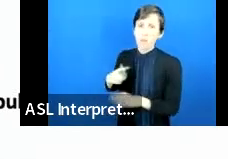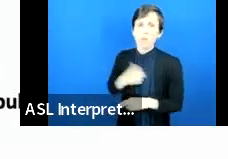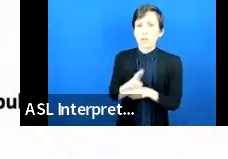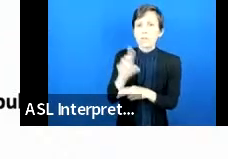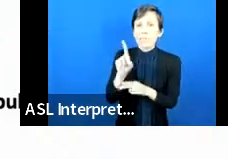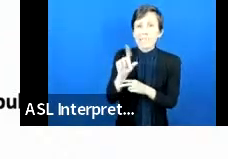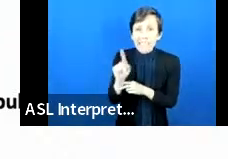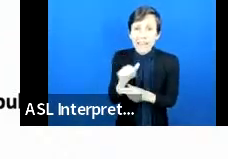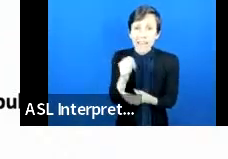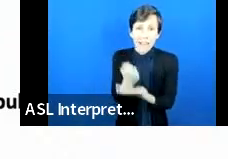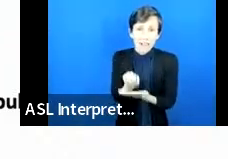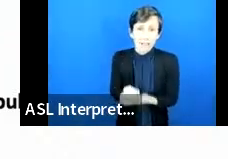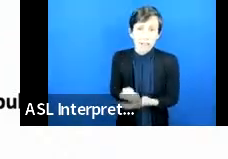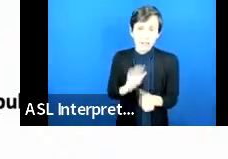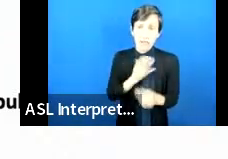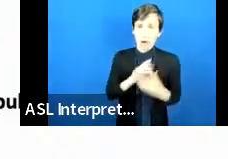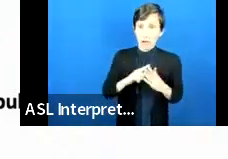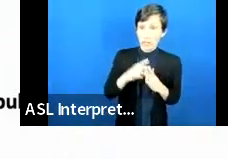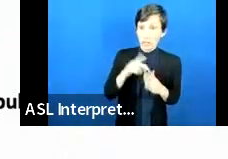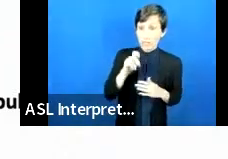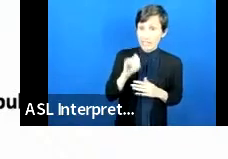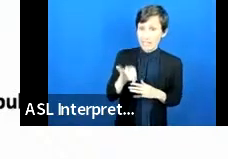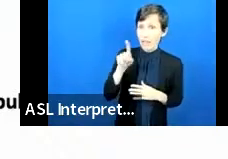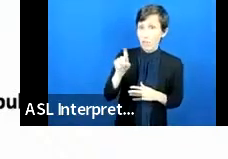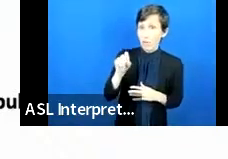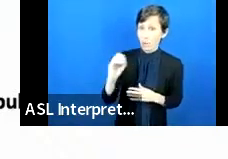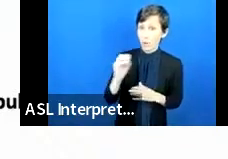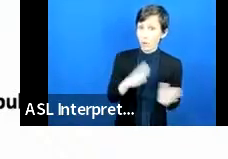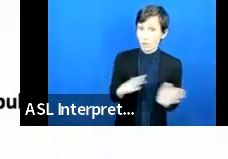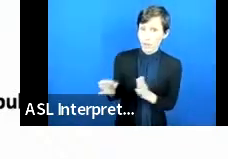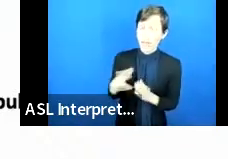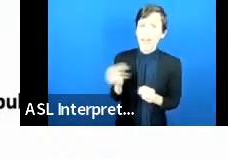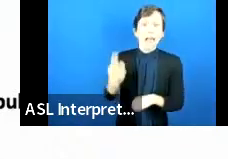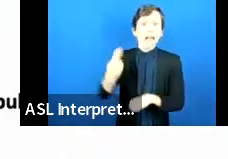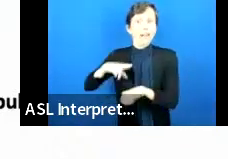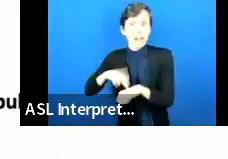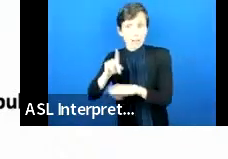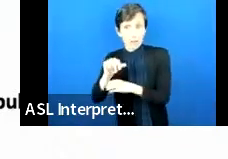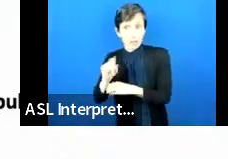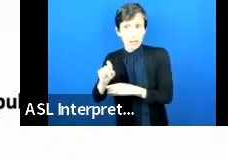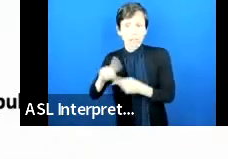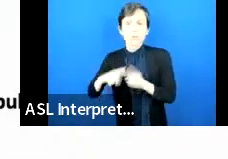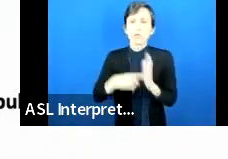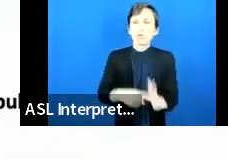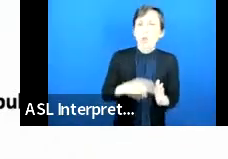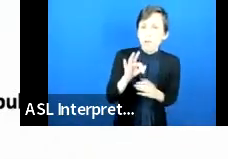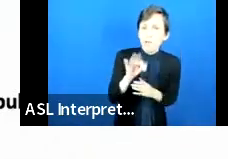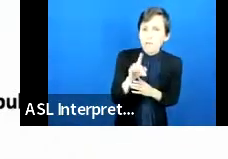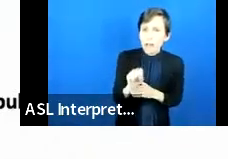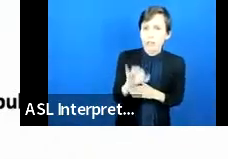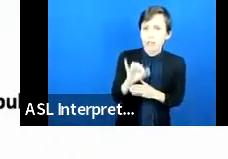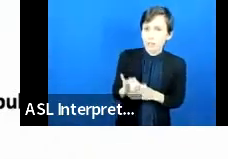and evidence from our initial DEI 1.0 plan and national data to show factors underlying black enrollment challenges